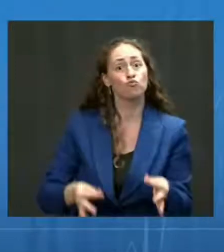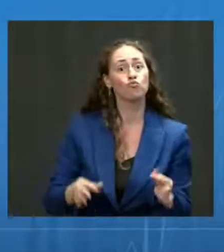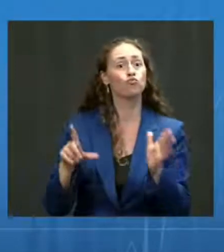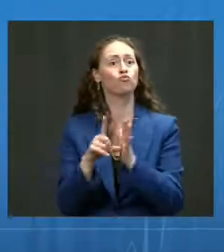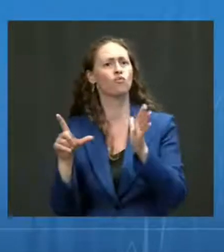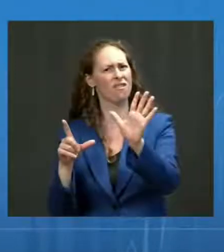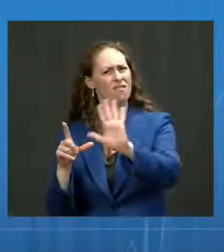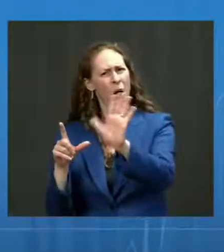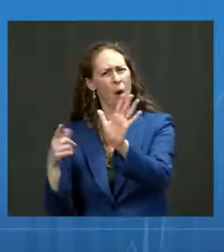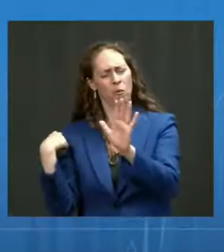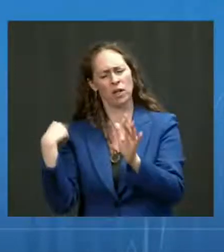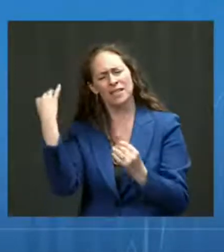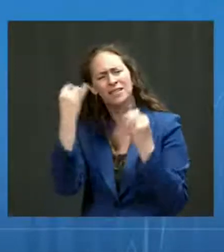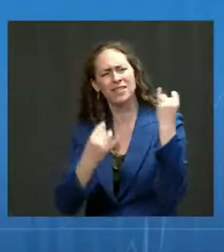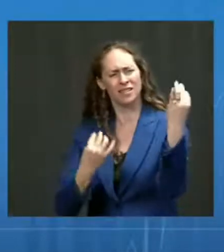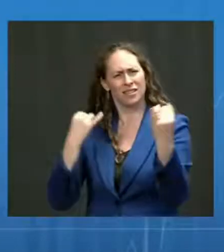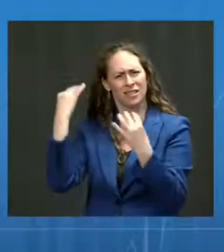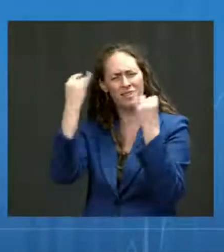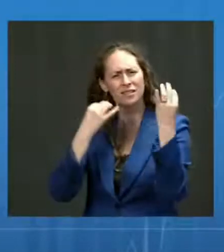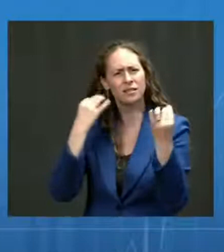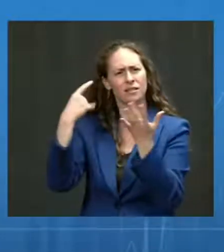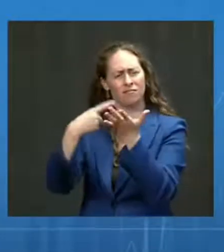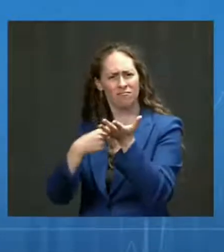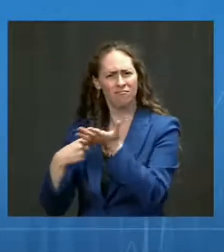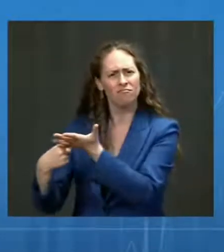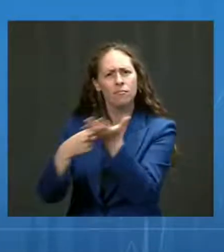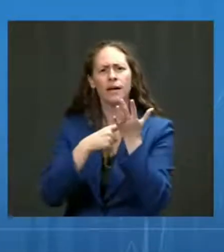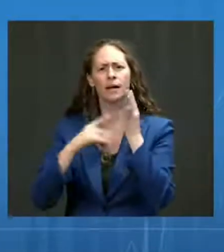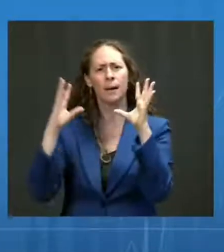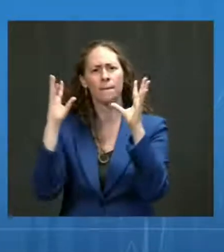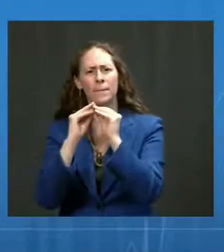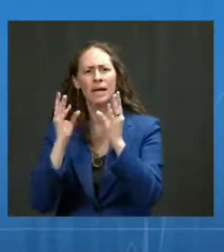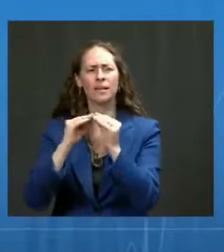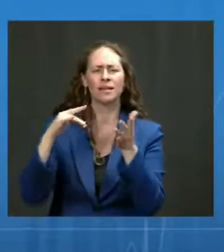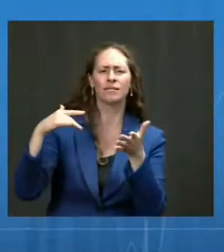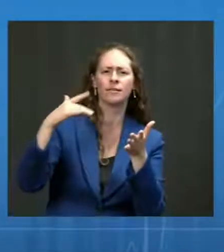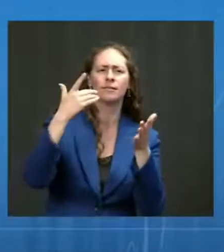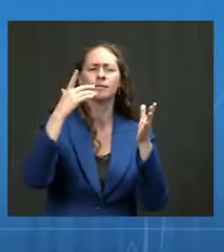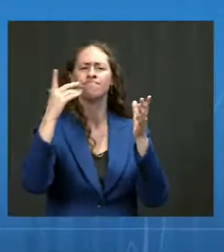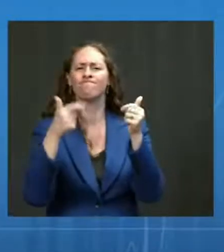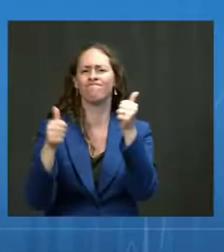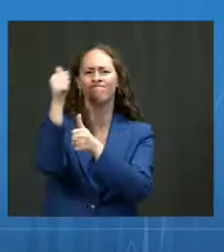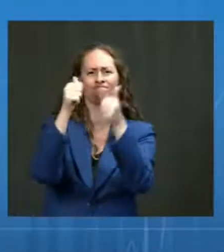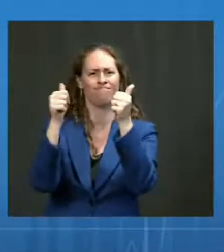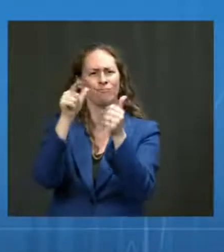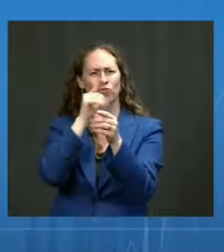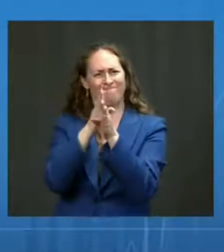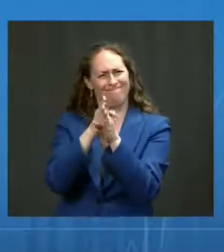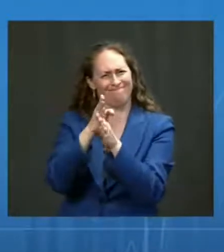DECISION WAS NOT MADE LIGHTLY. IT WAS MADE WITH CAREFUL CONSIDERATION BY THE TOP